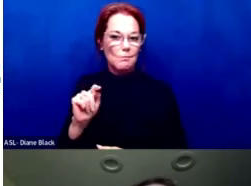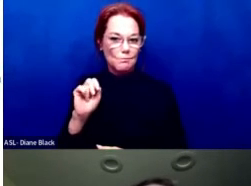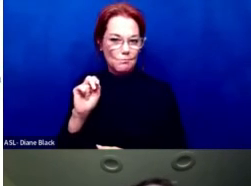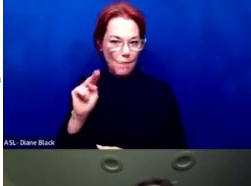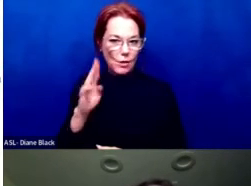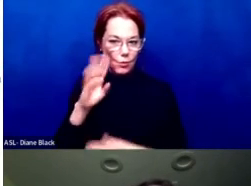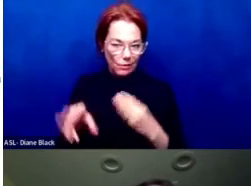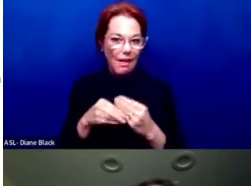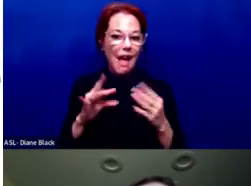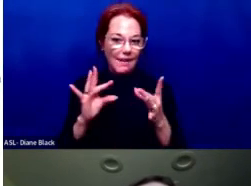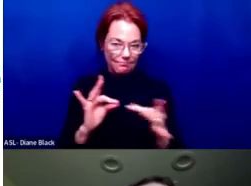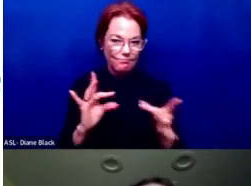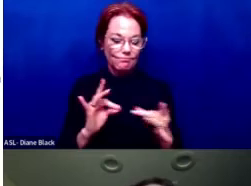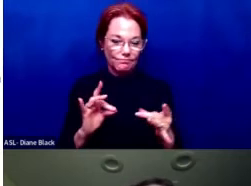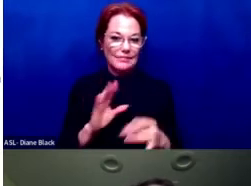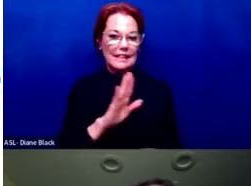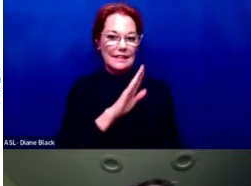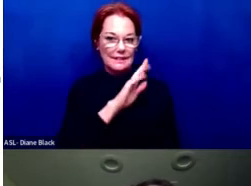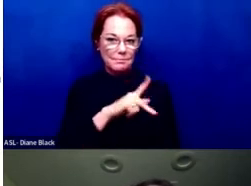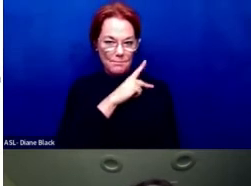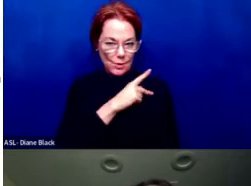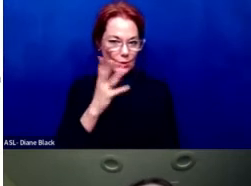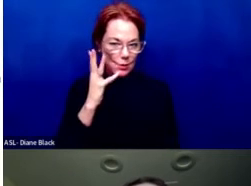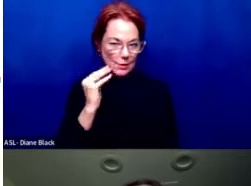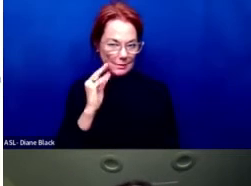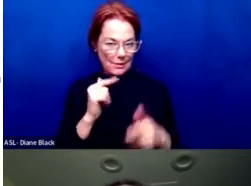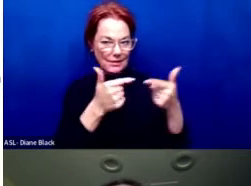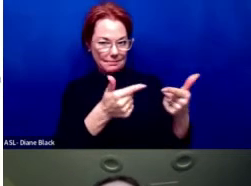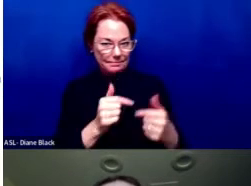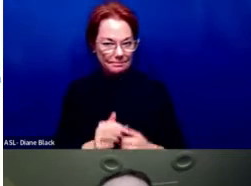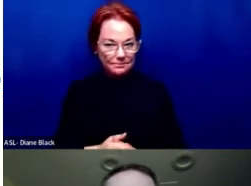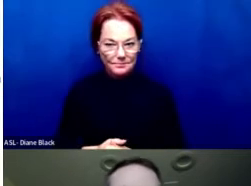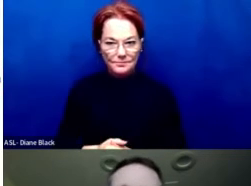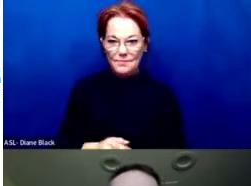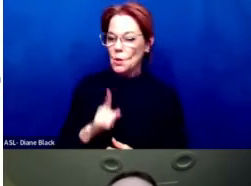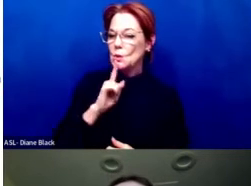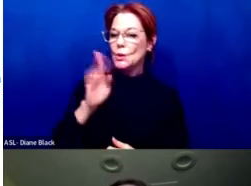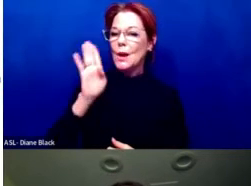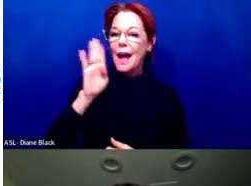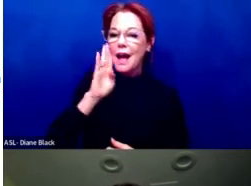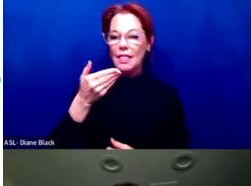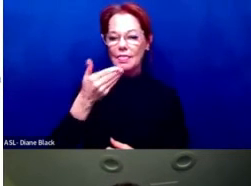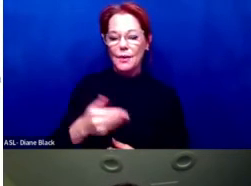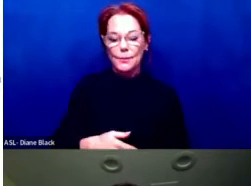as his own personal experience, Martin. Martin Kerrigan: Sure. Hi, everyone, thank you for having me. So it's interesting. So, you